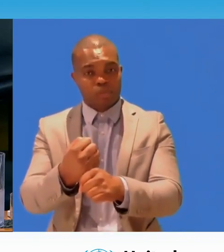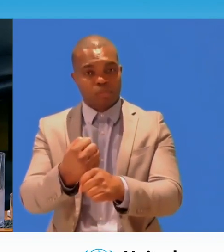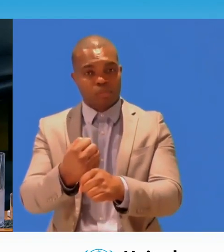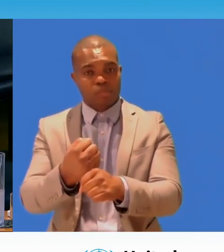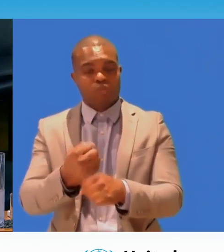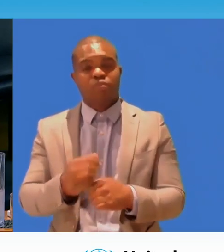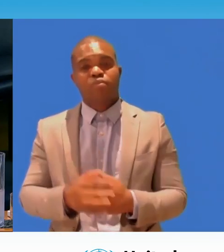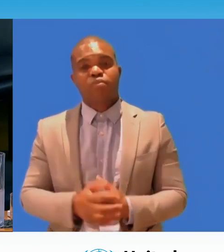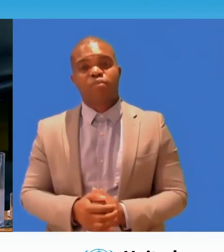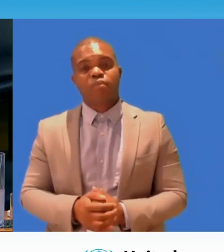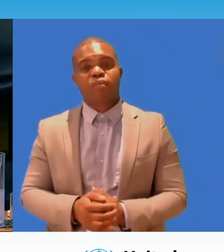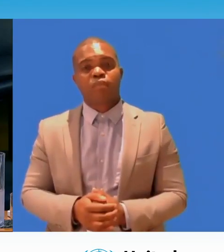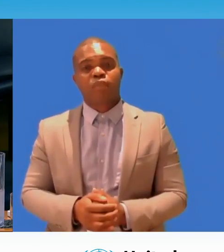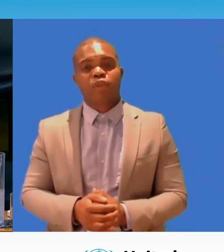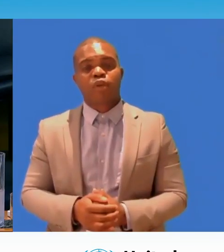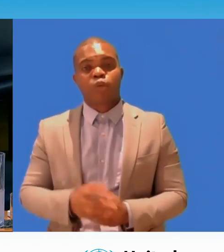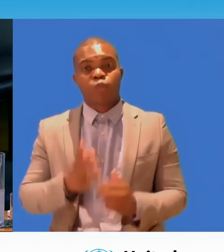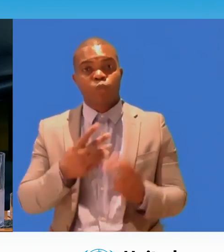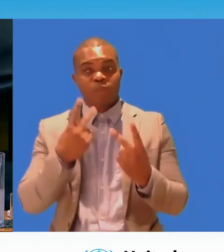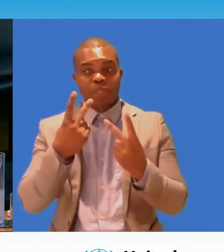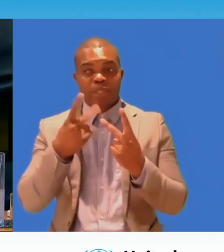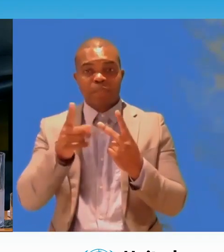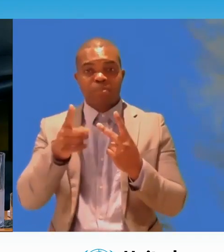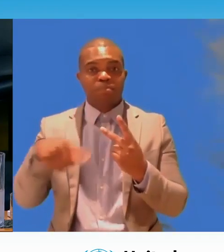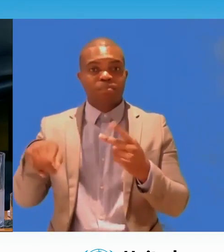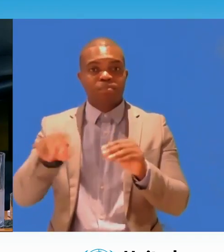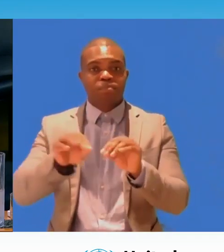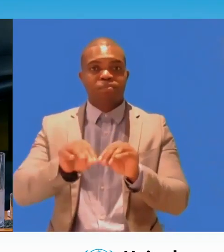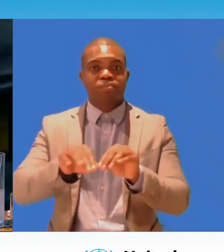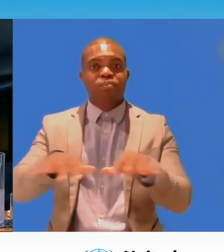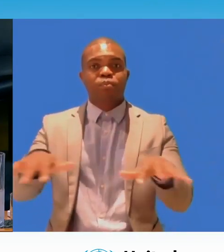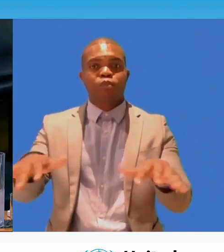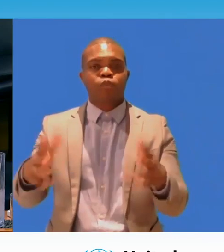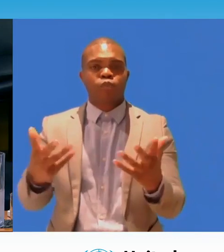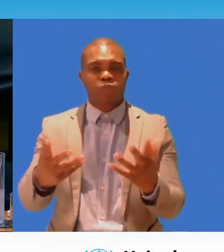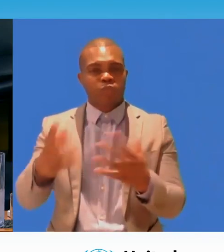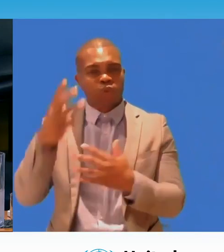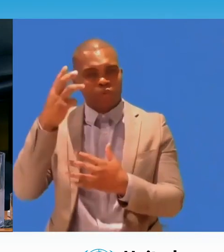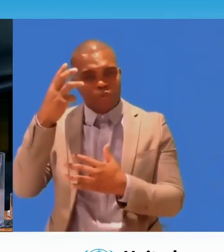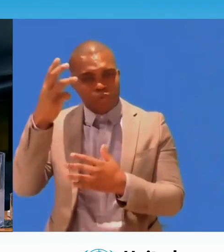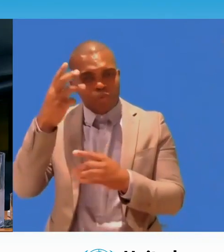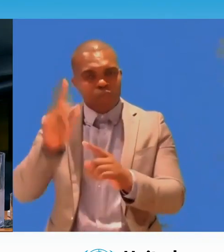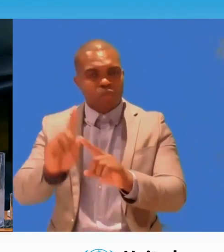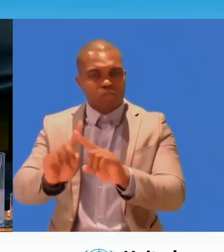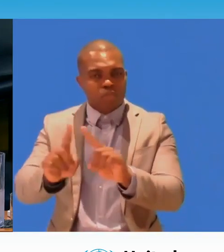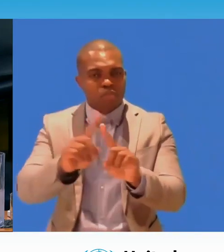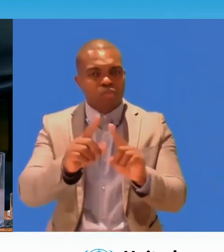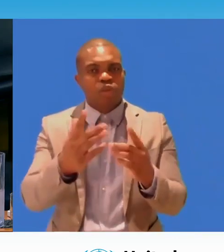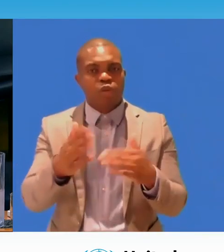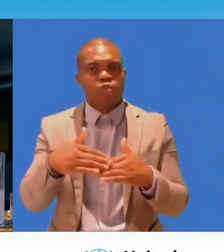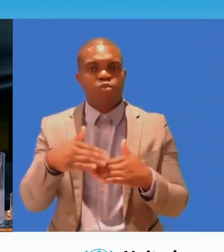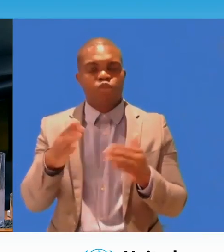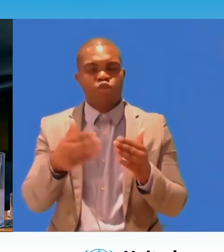we're also very pleased to report that within the space of our multi-stakeholder Dynamic on